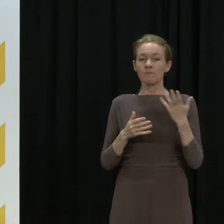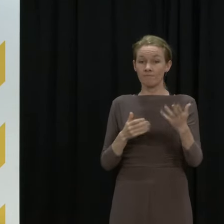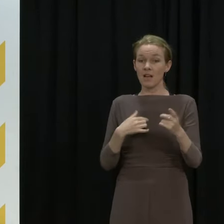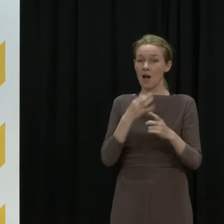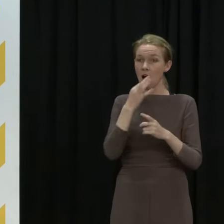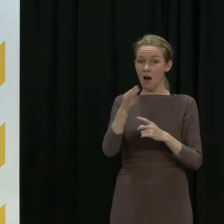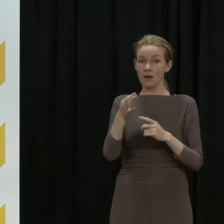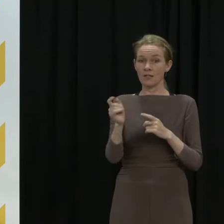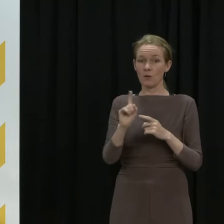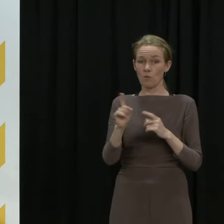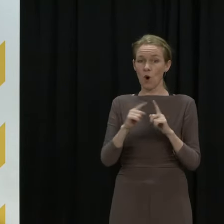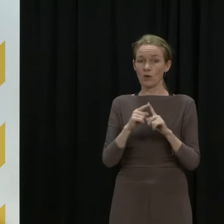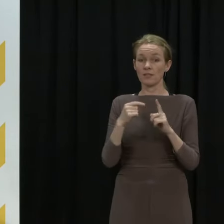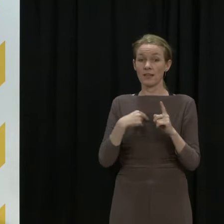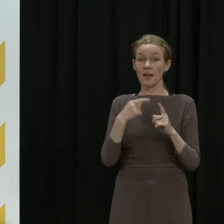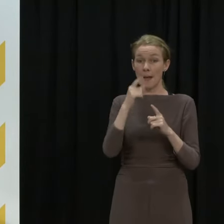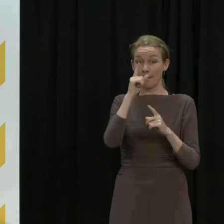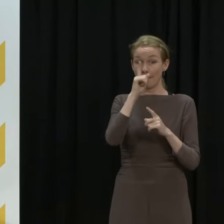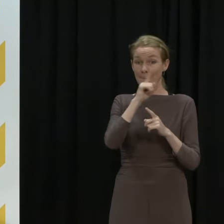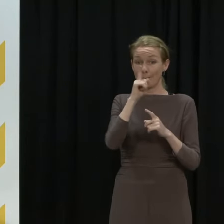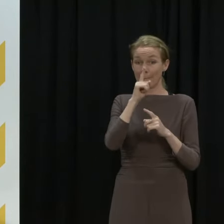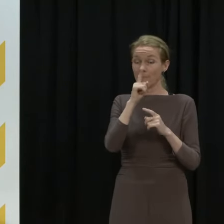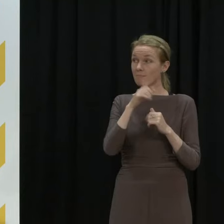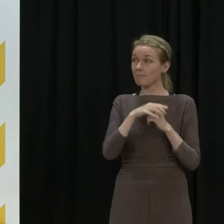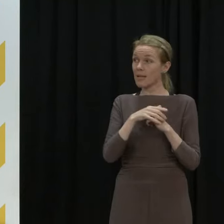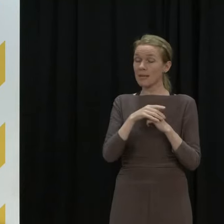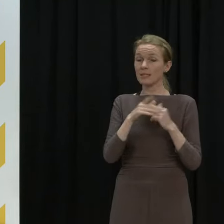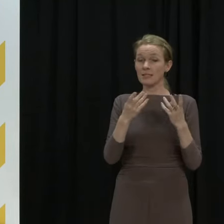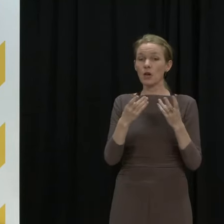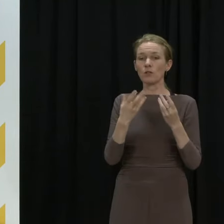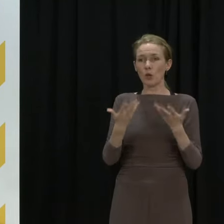Can you tell me, more Kiwis